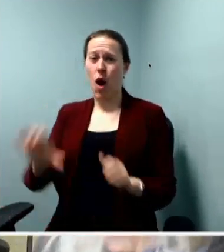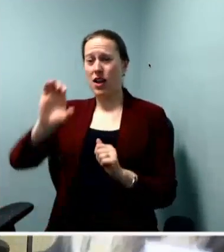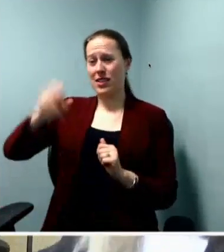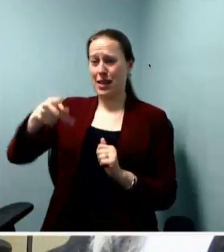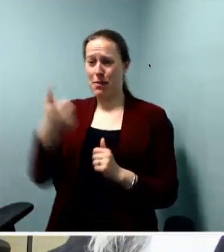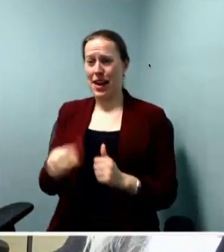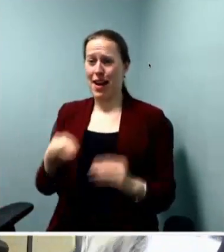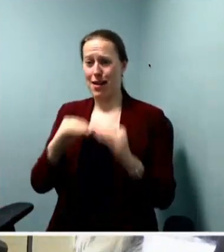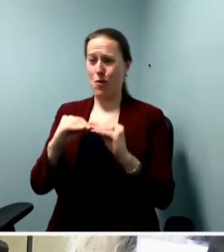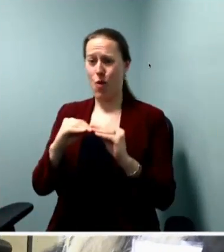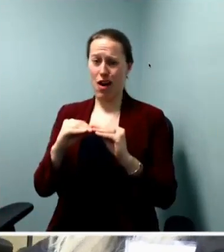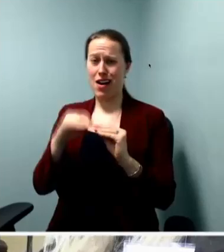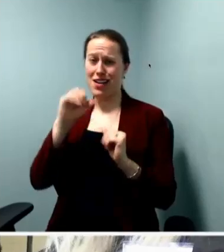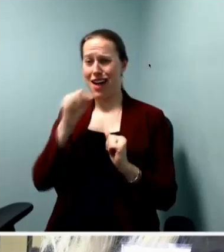[I want to be] sexy all day.